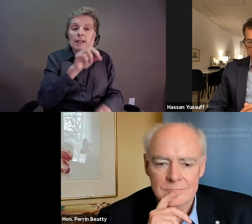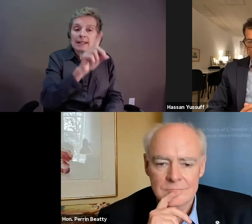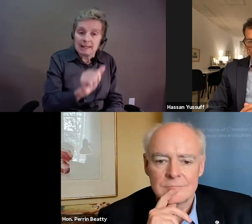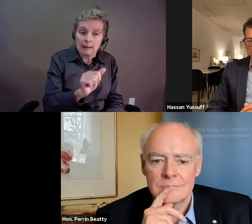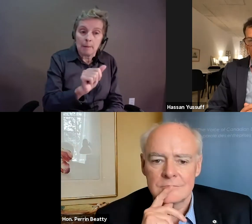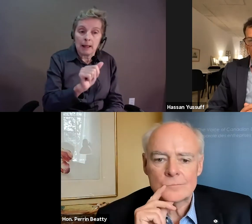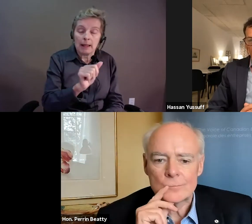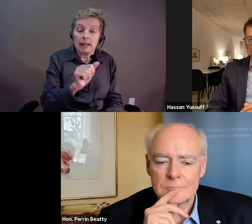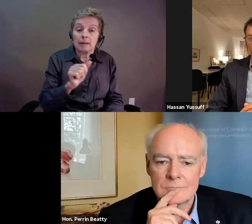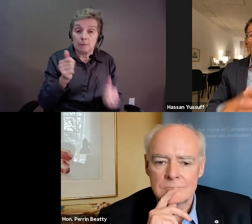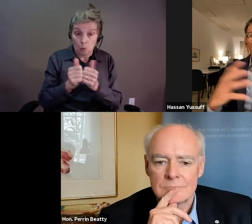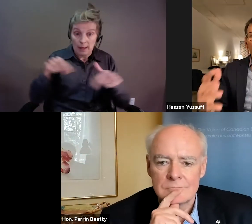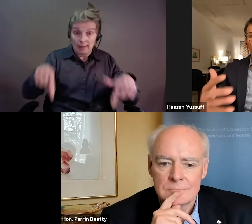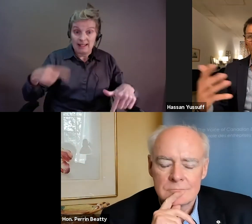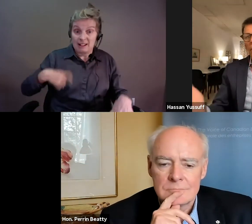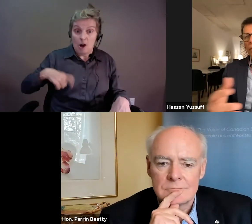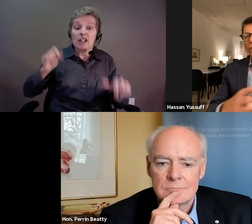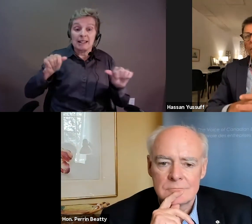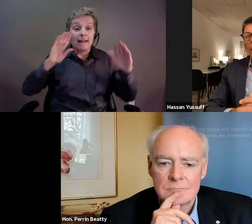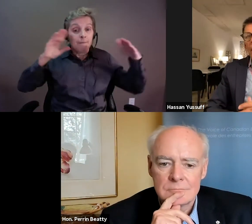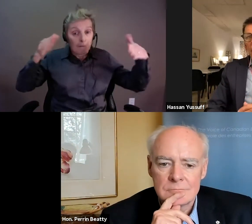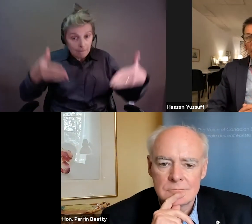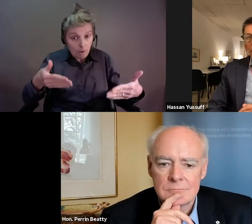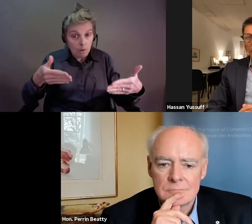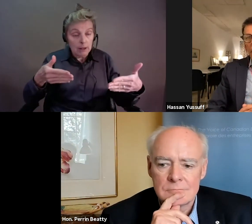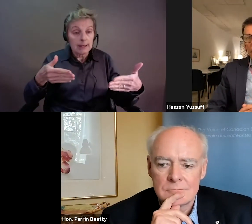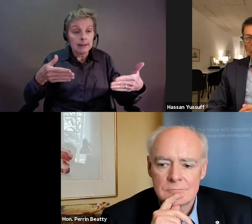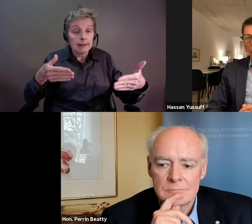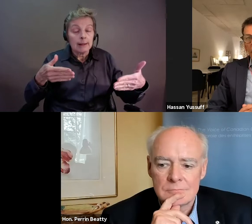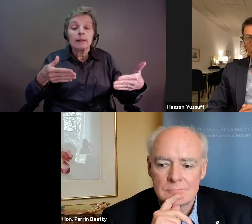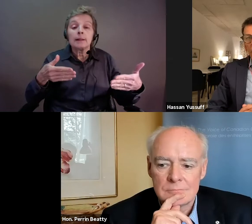this conference allows us to focus a bit on the area that we can talk about